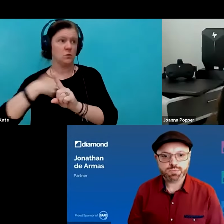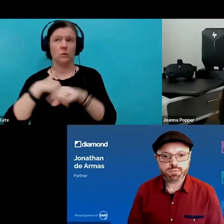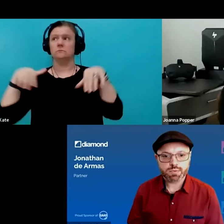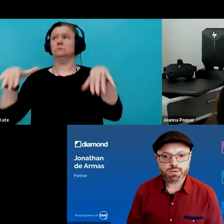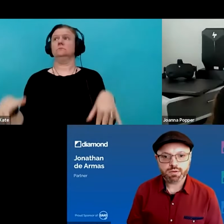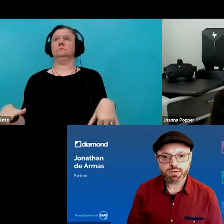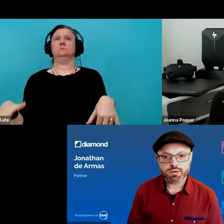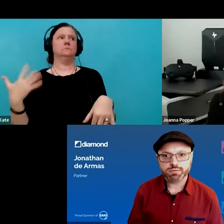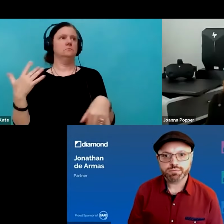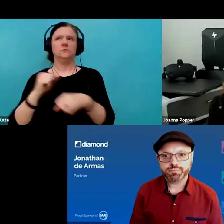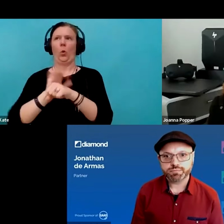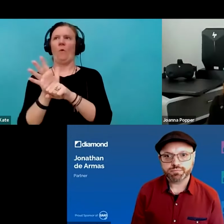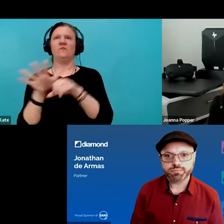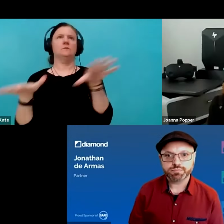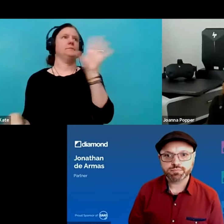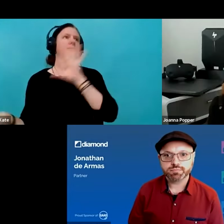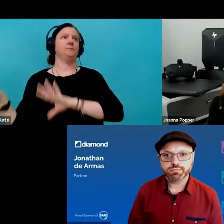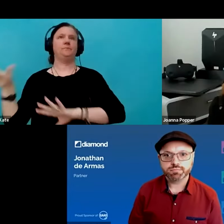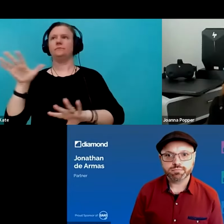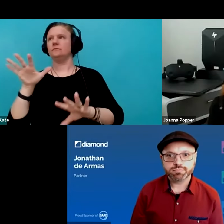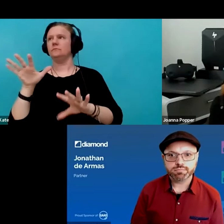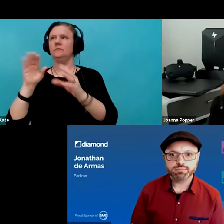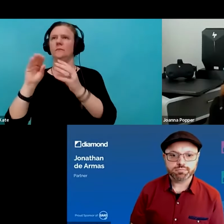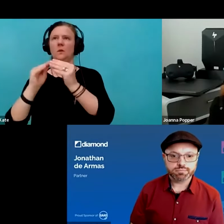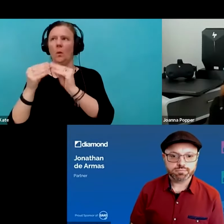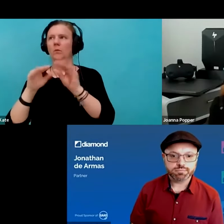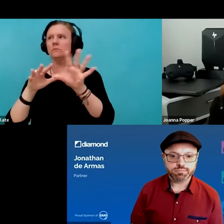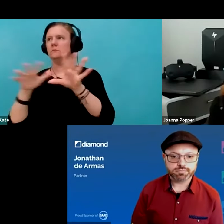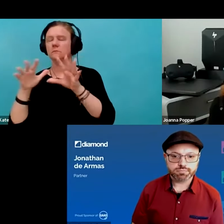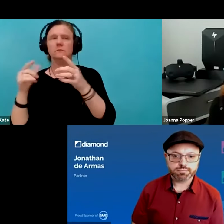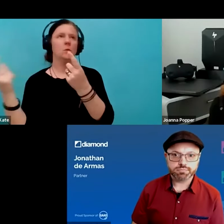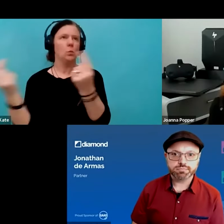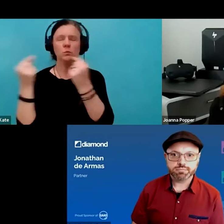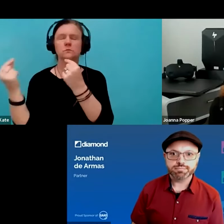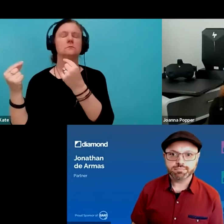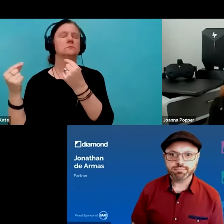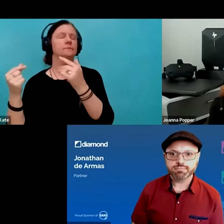Like it data and gathering stage like what what is happening. And then, you